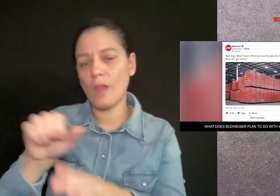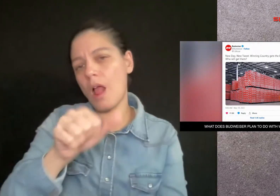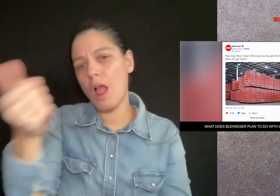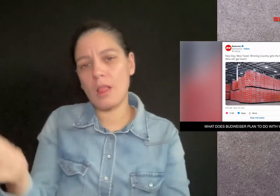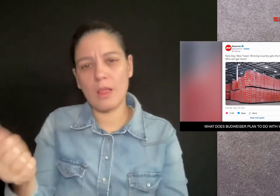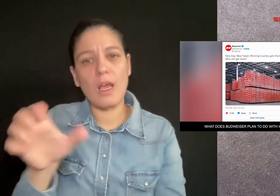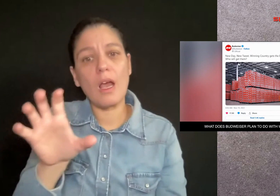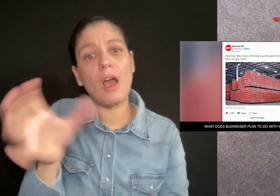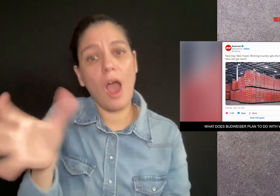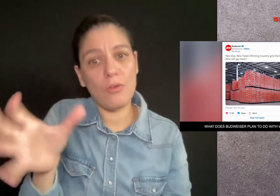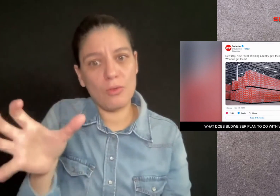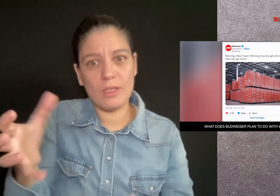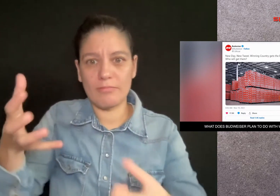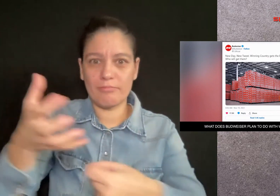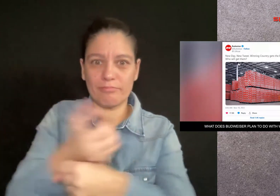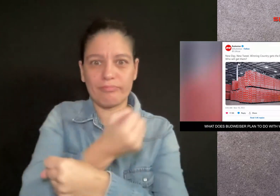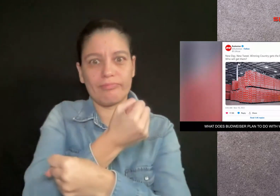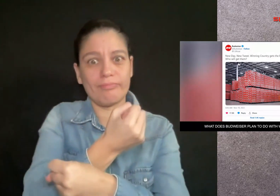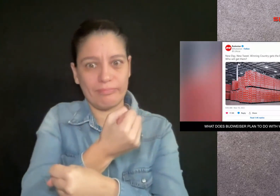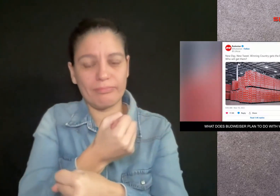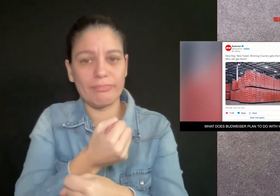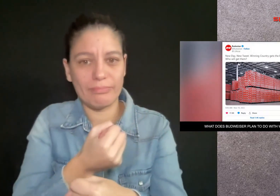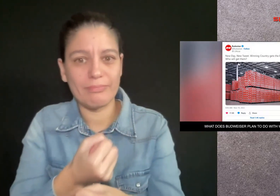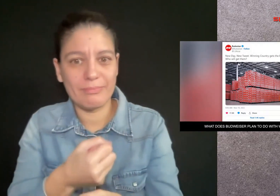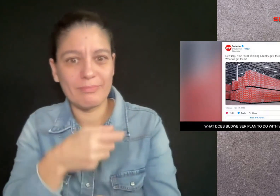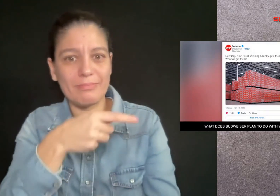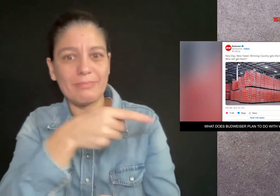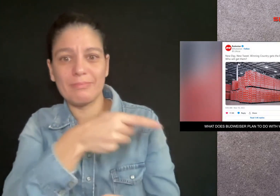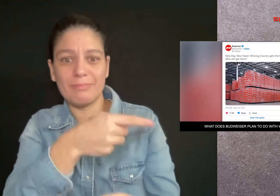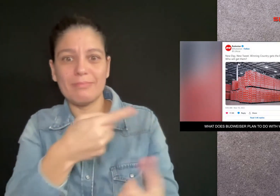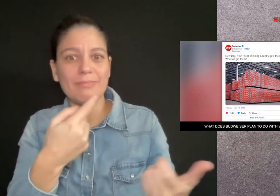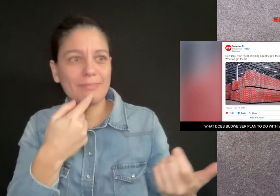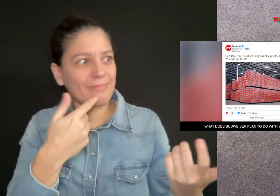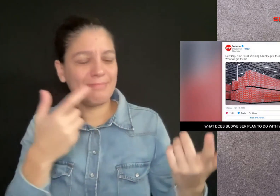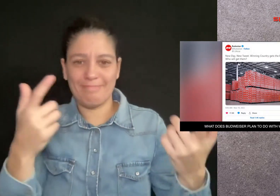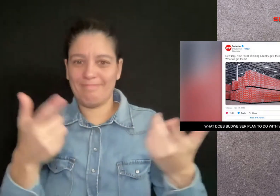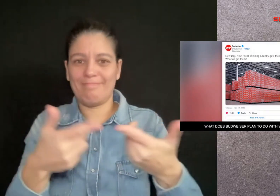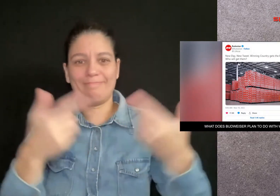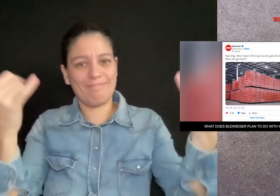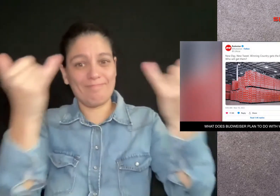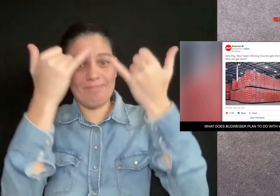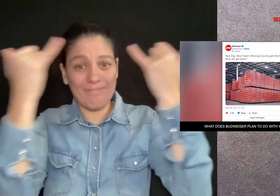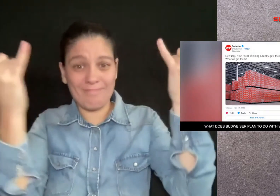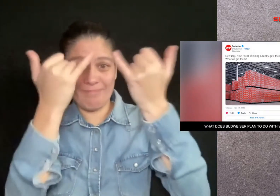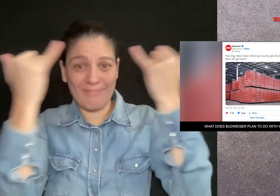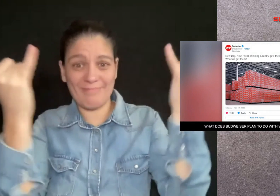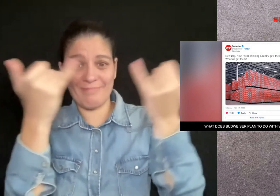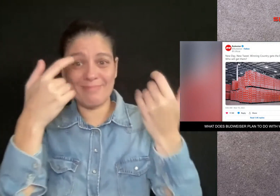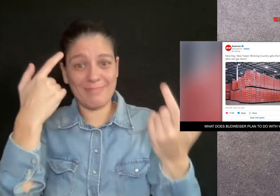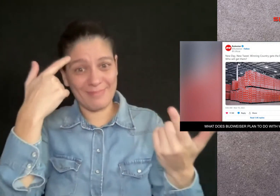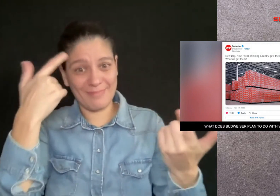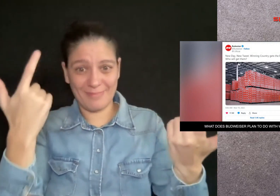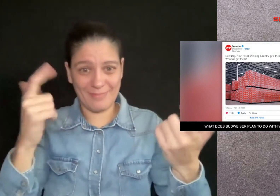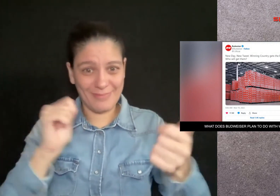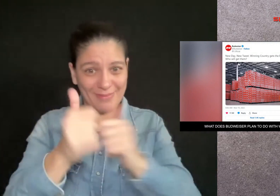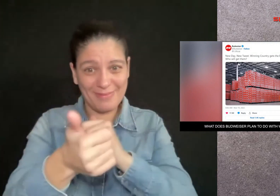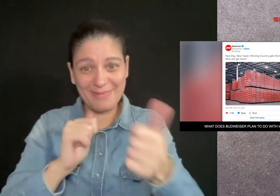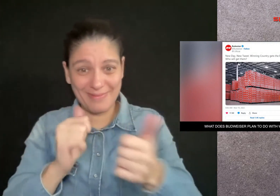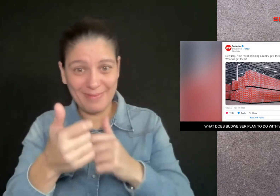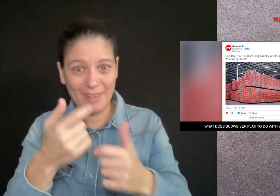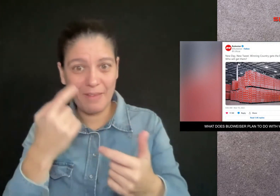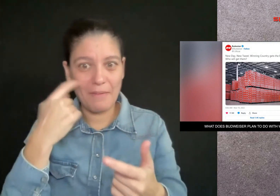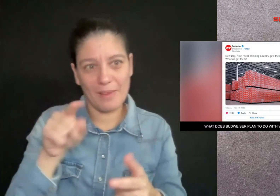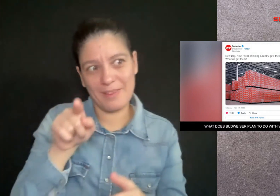unsold beers to the winning country and then it will host the ultimate championship celebration